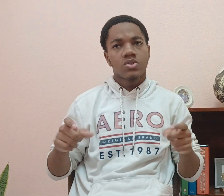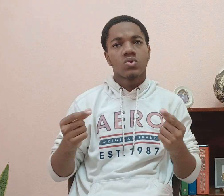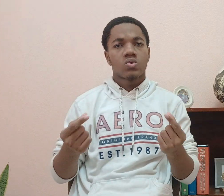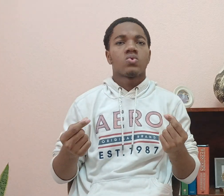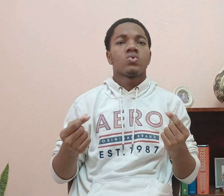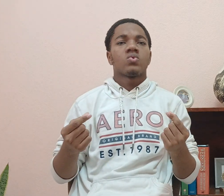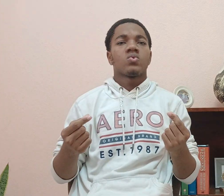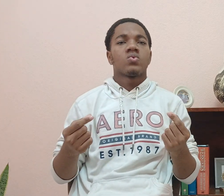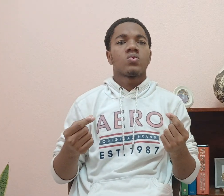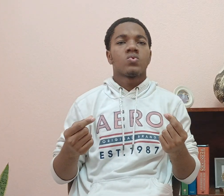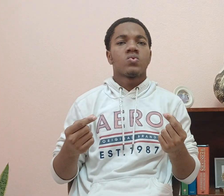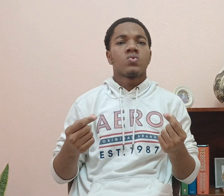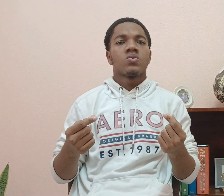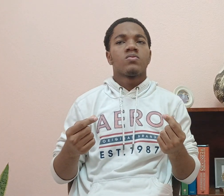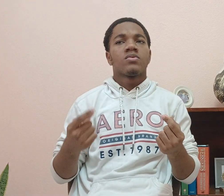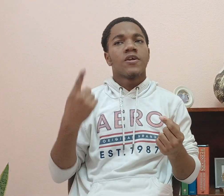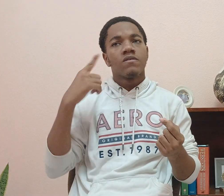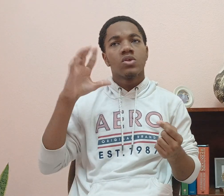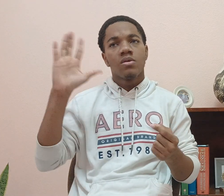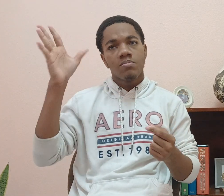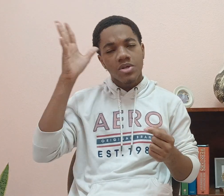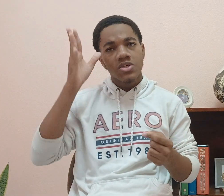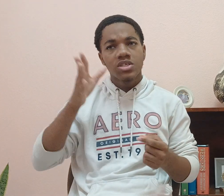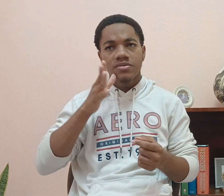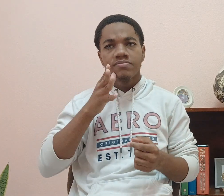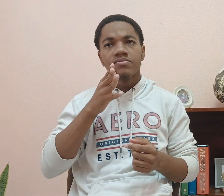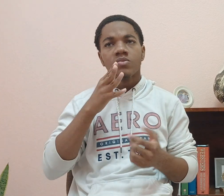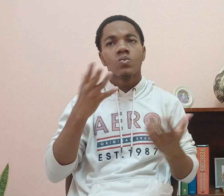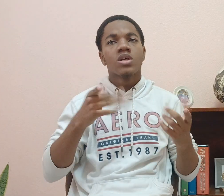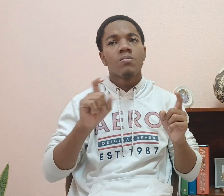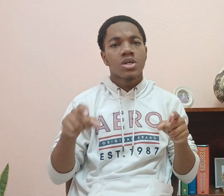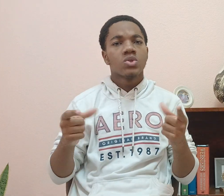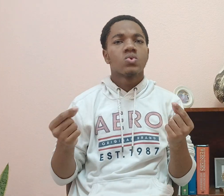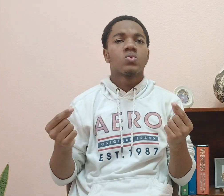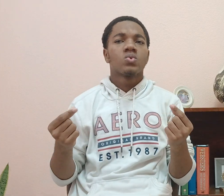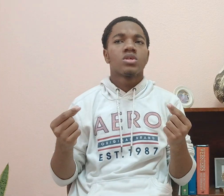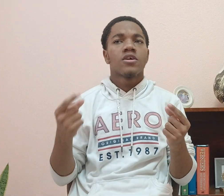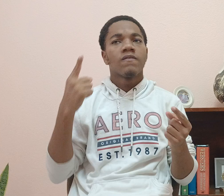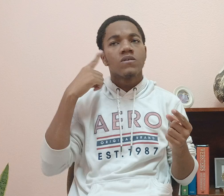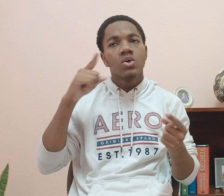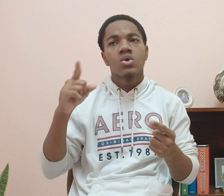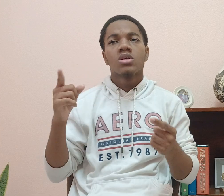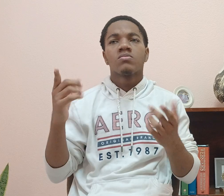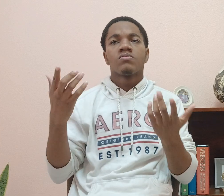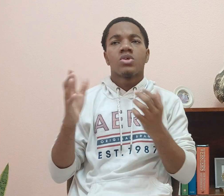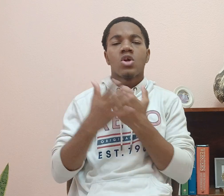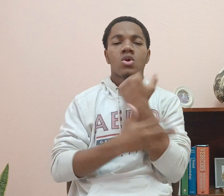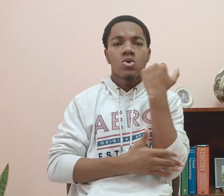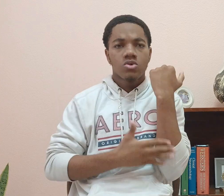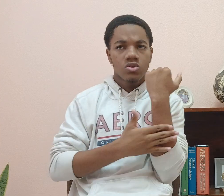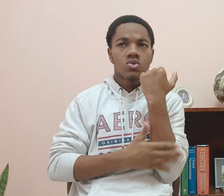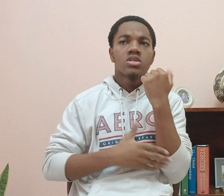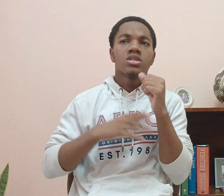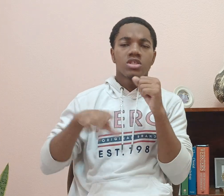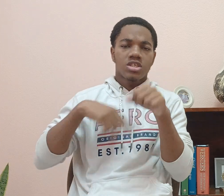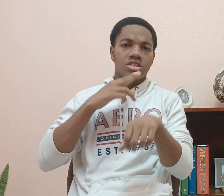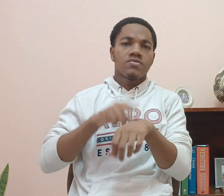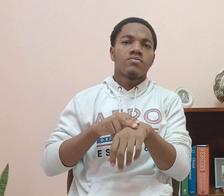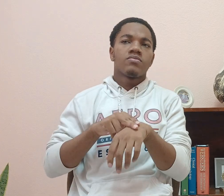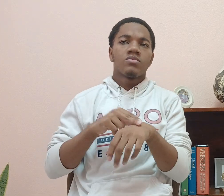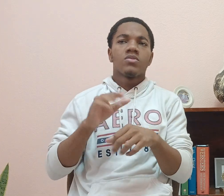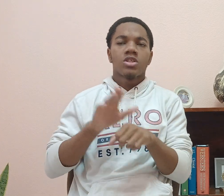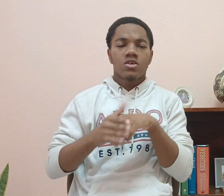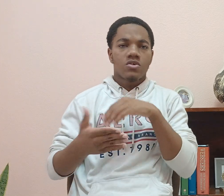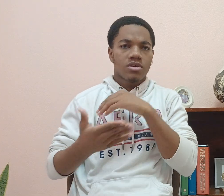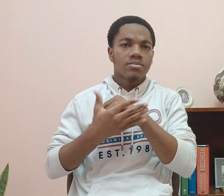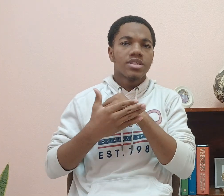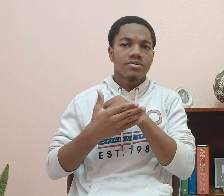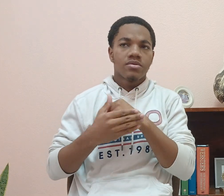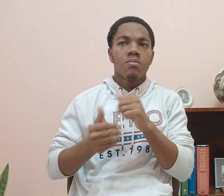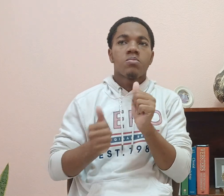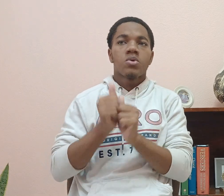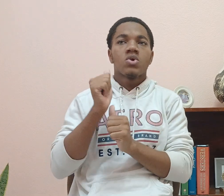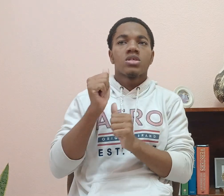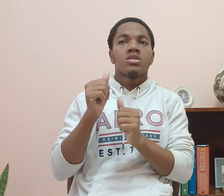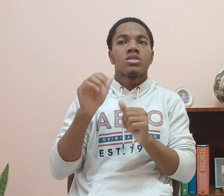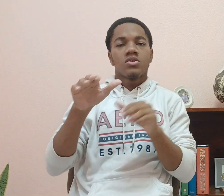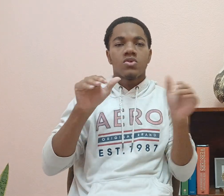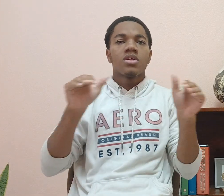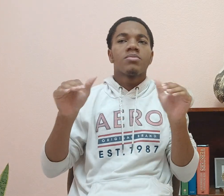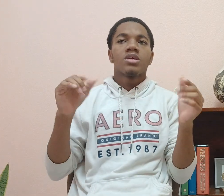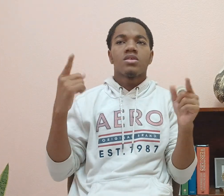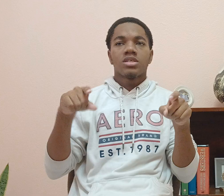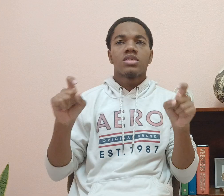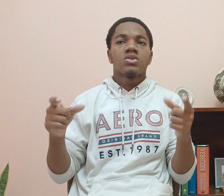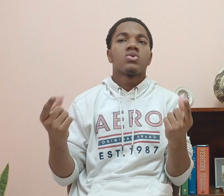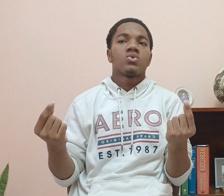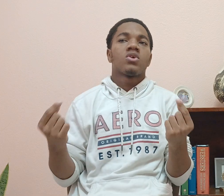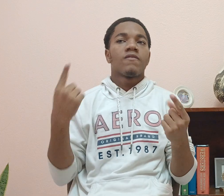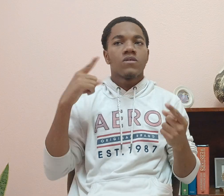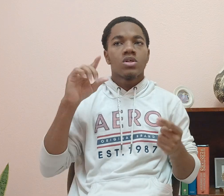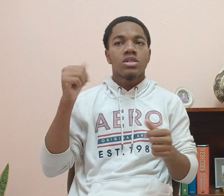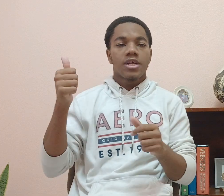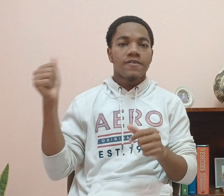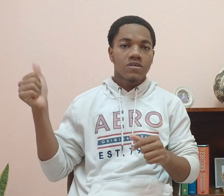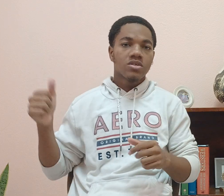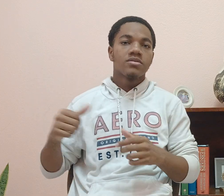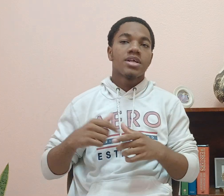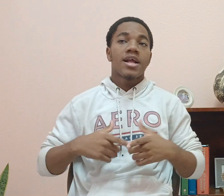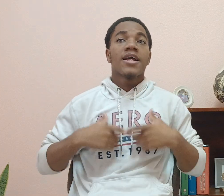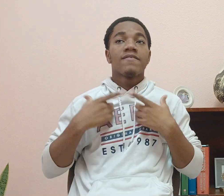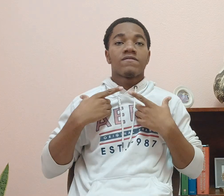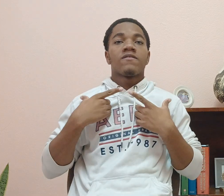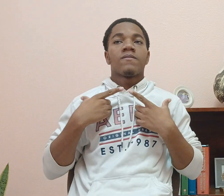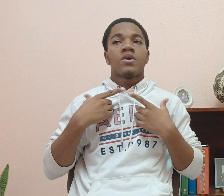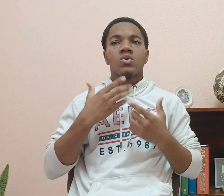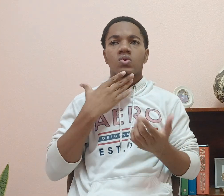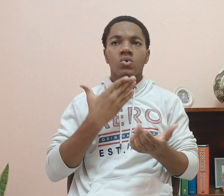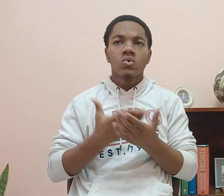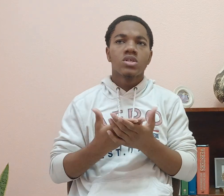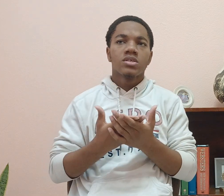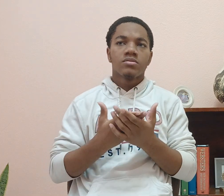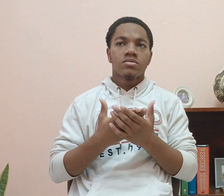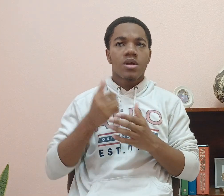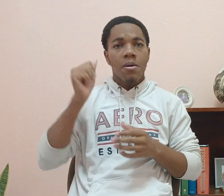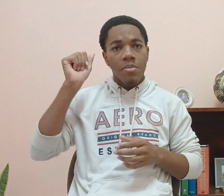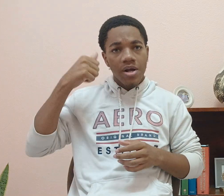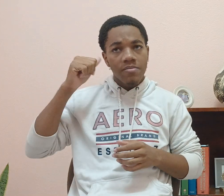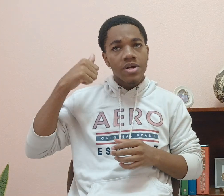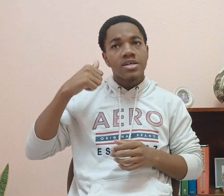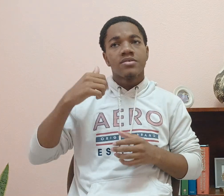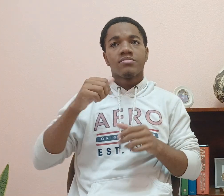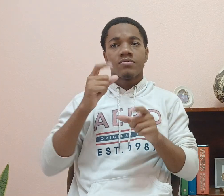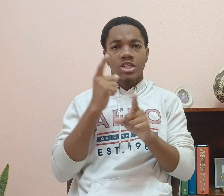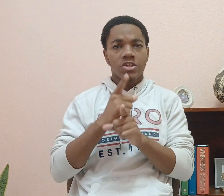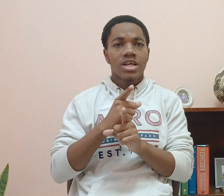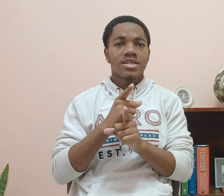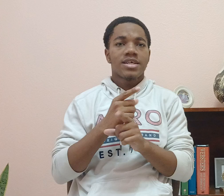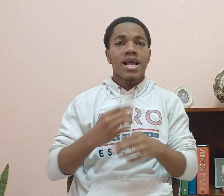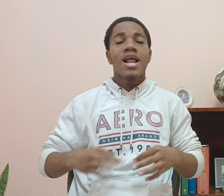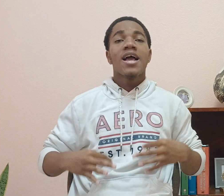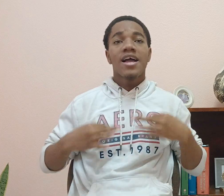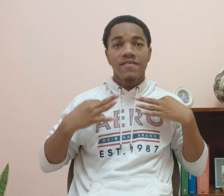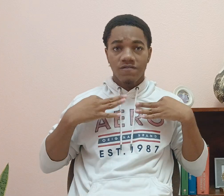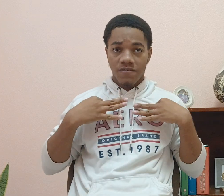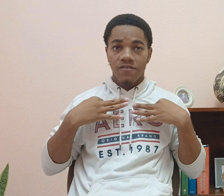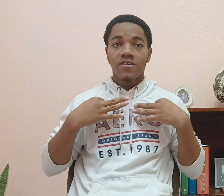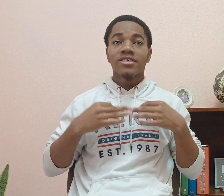and the nation but mostly to themselves to live productive, memorable, upright lives.